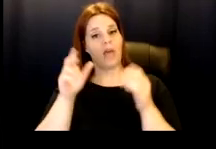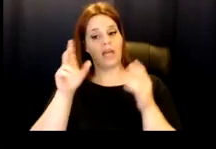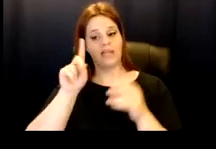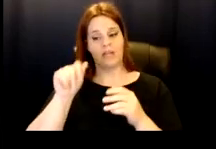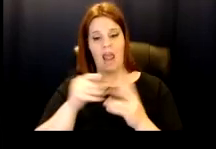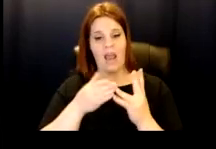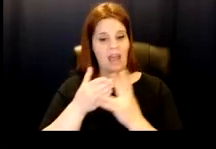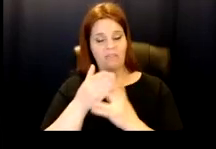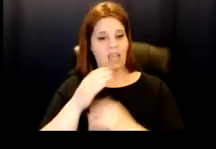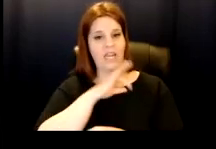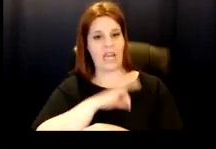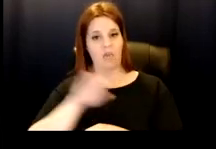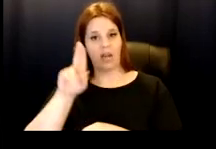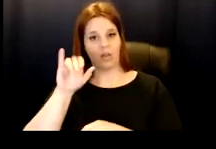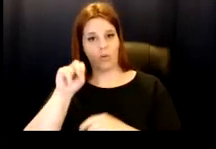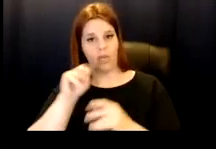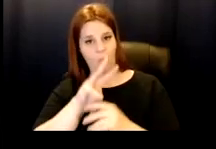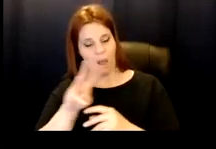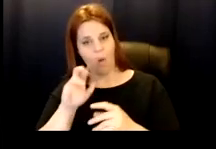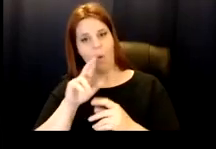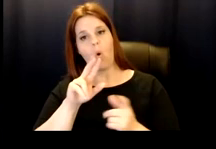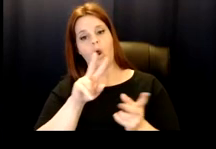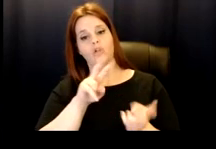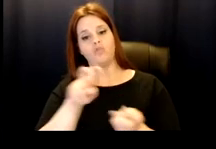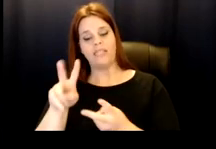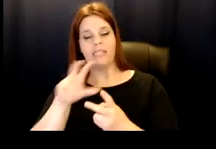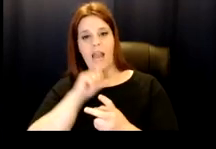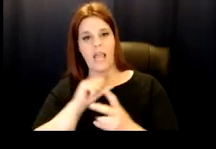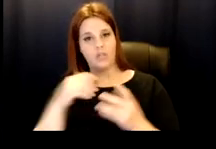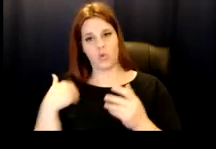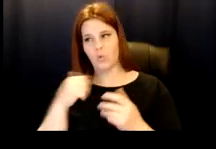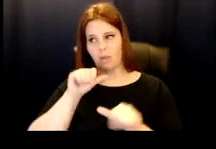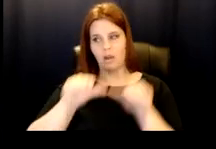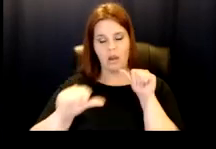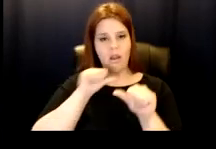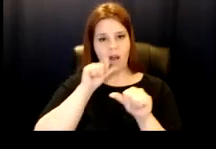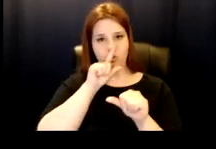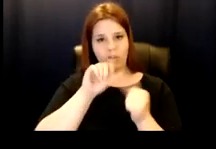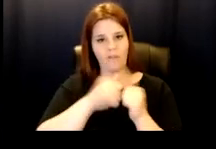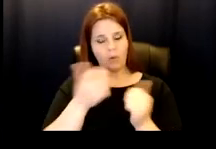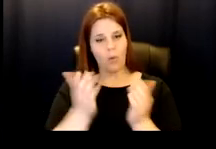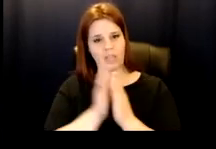union website or a transition age youth unsure how to ask for job accommodations or a small